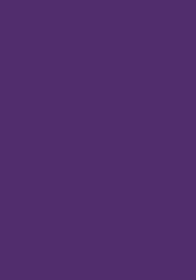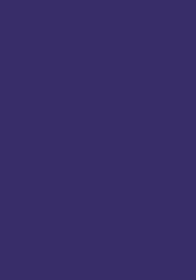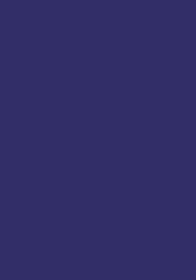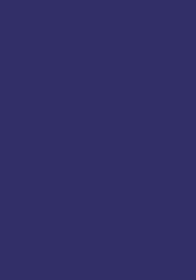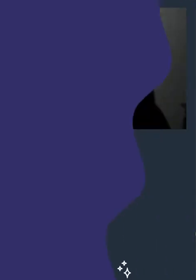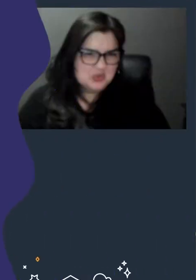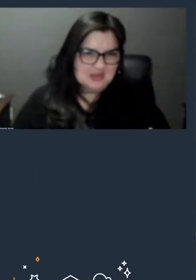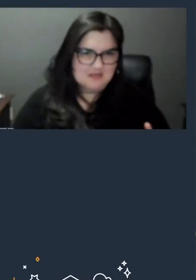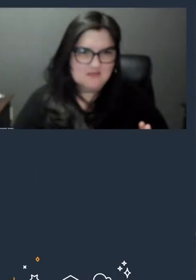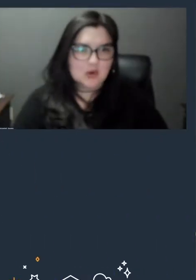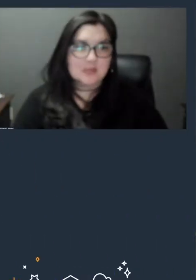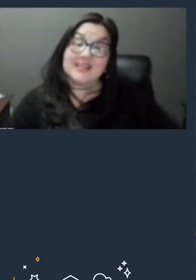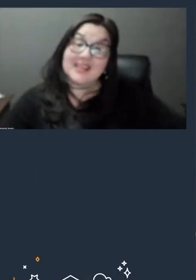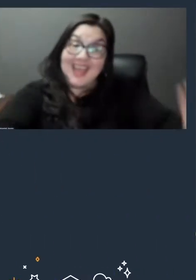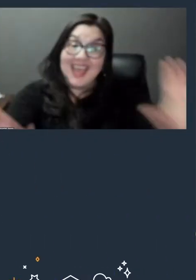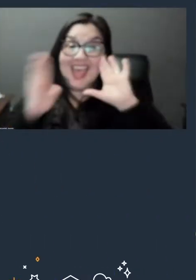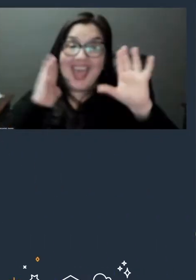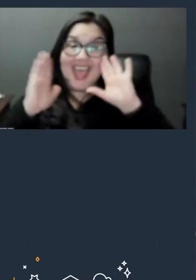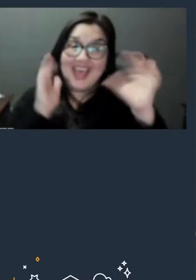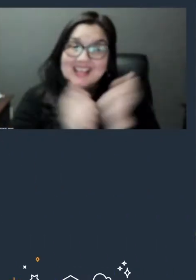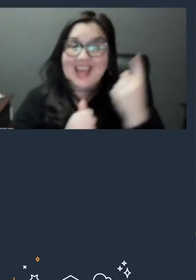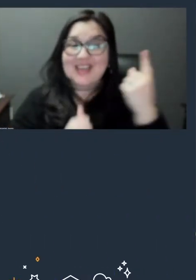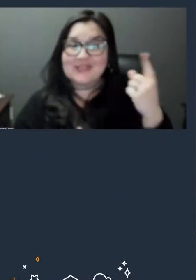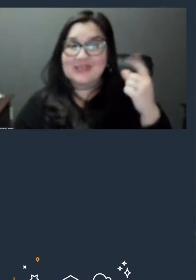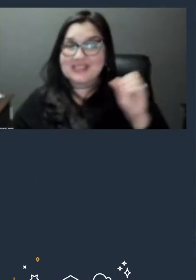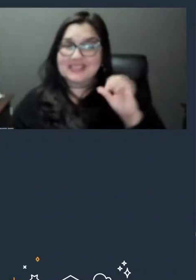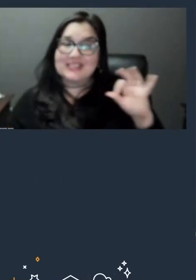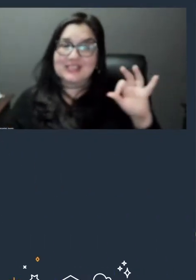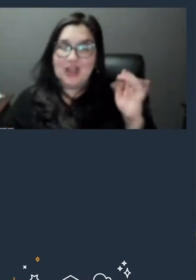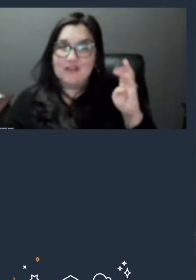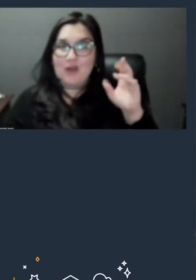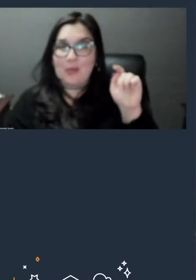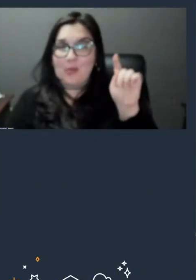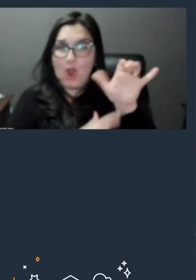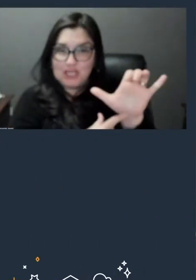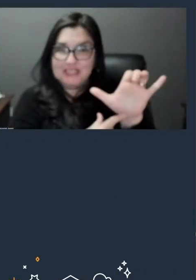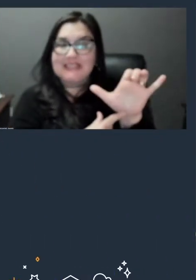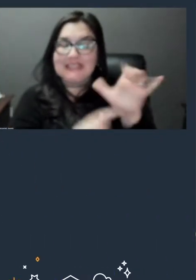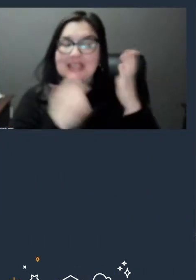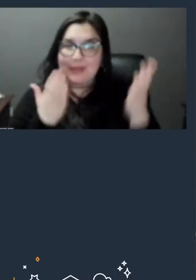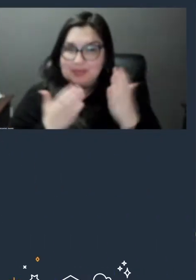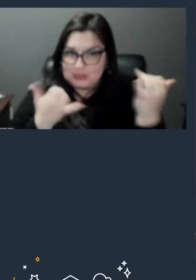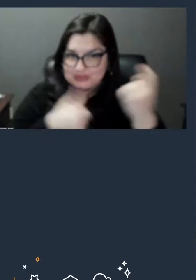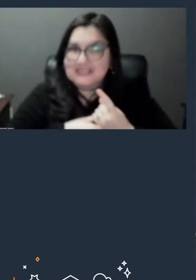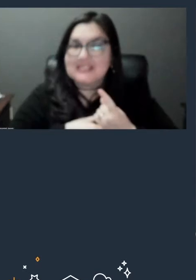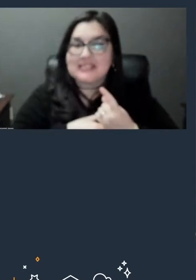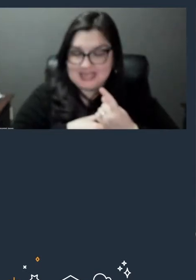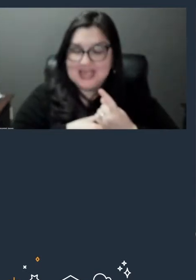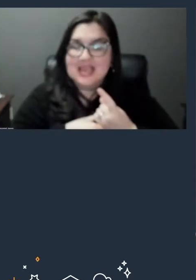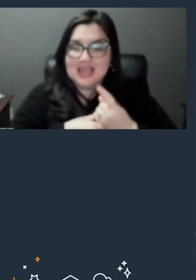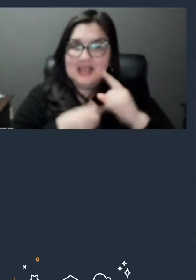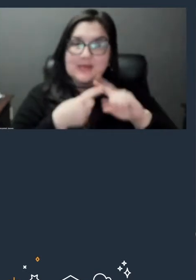Hello, everyone. My name is Jeff Bartley, and it's great to be here with you today. I'm gonna be joined on stage by Nits Jeganathan.